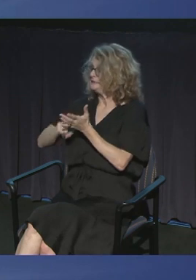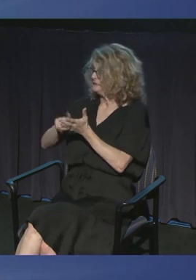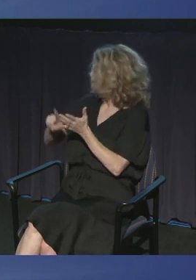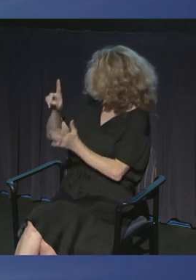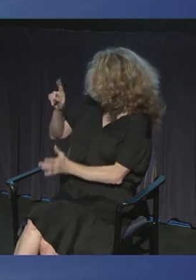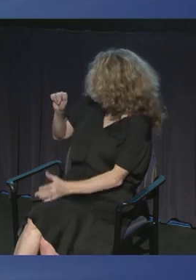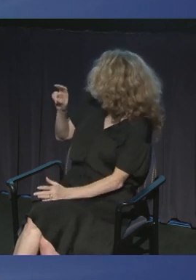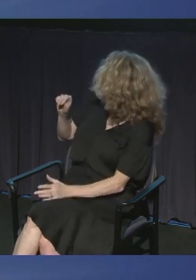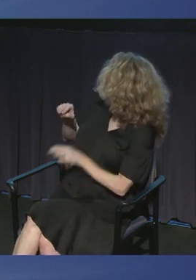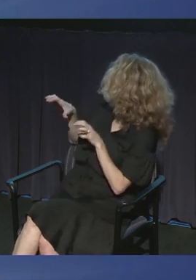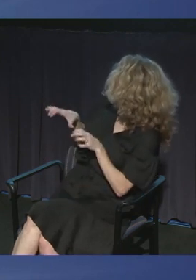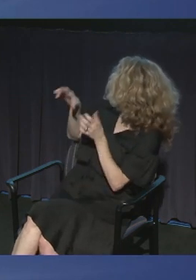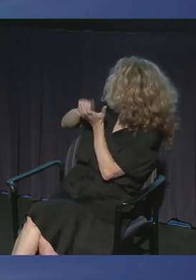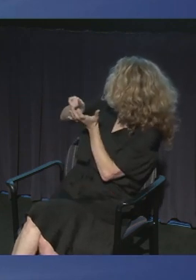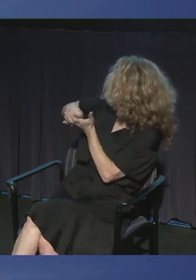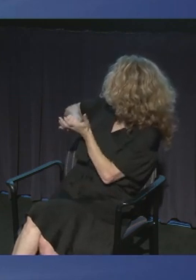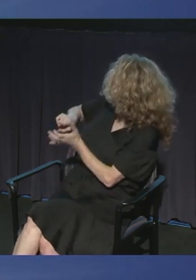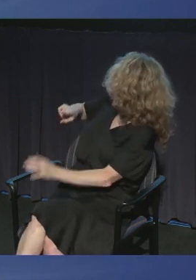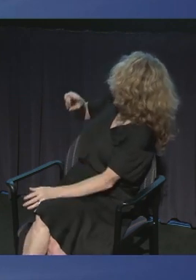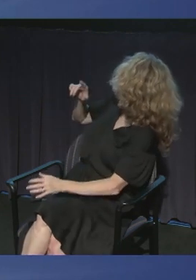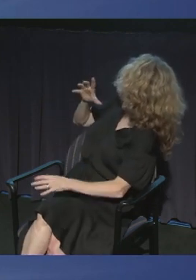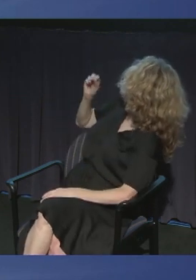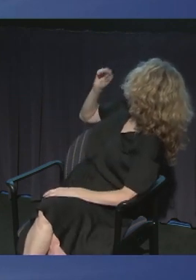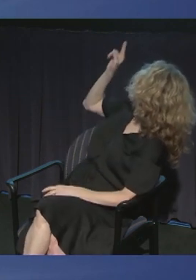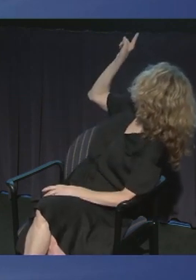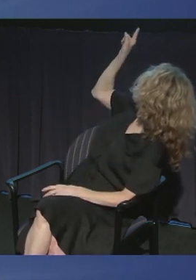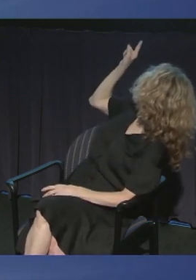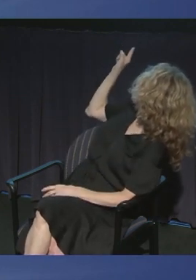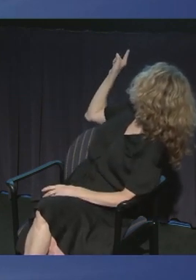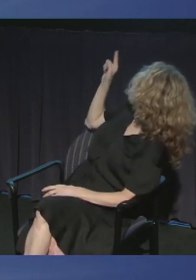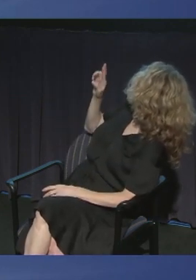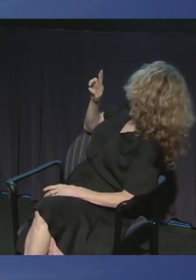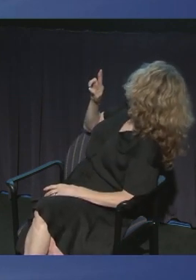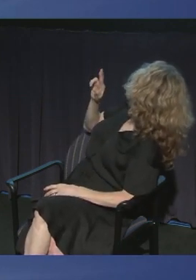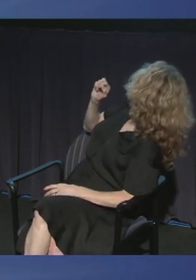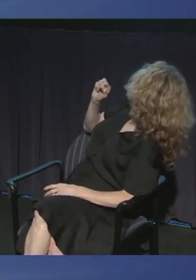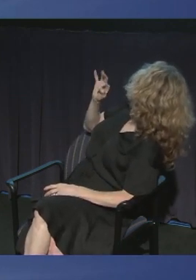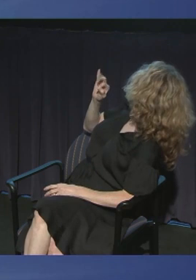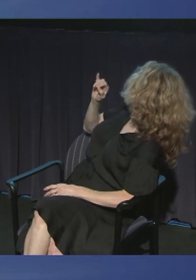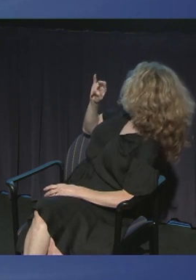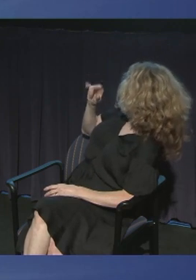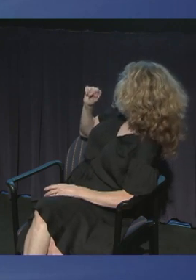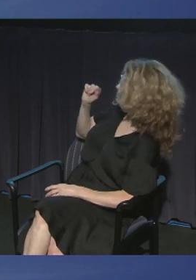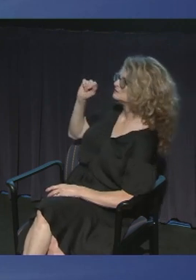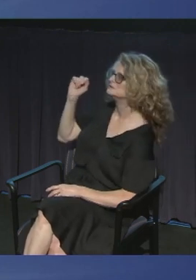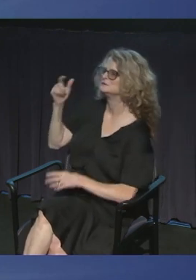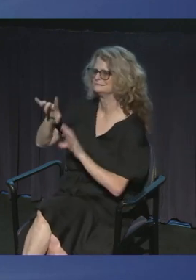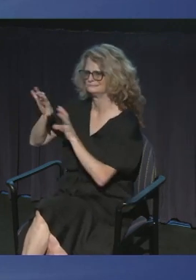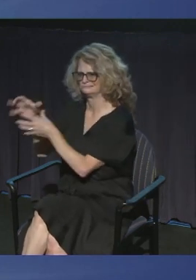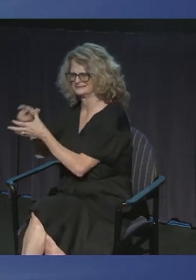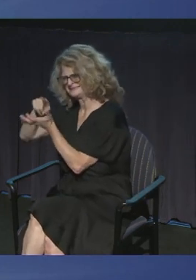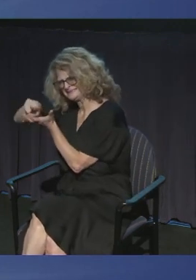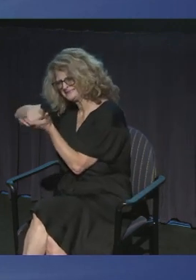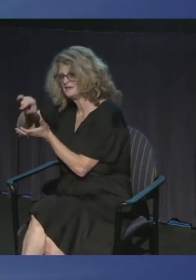AND DAN AND HIS COLLEAGUE THE TELEWORK -- AND -- DID A LOT OF